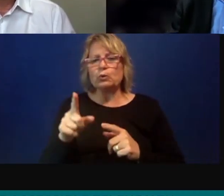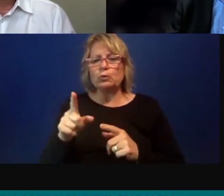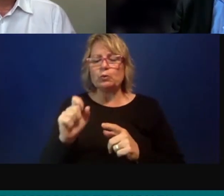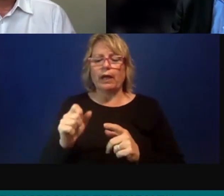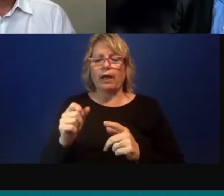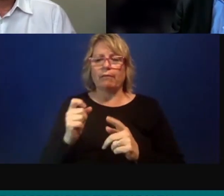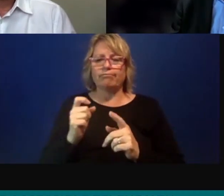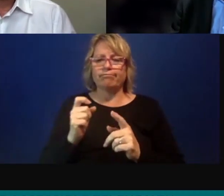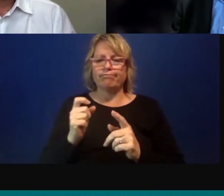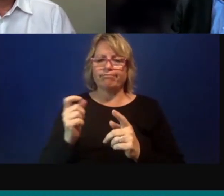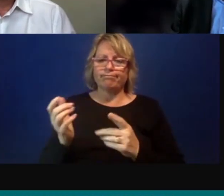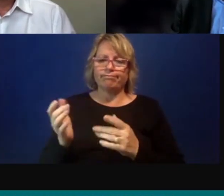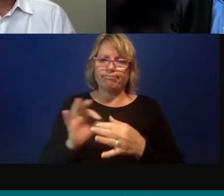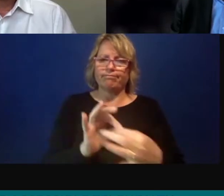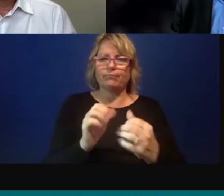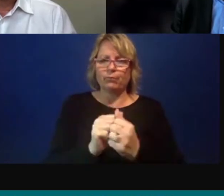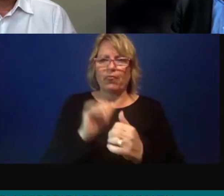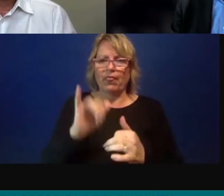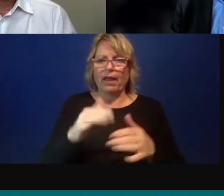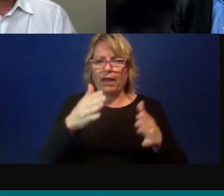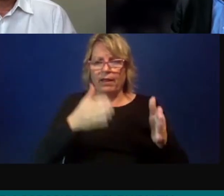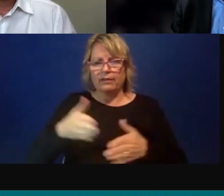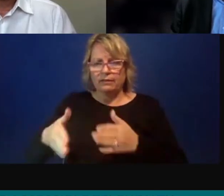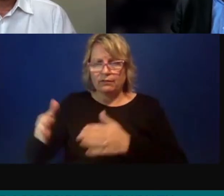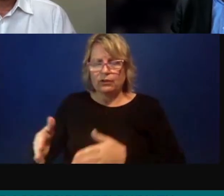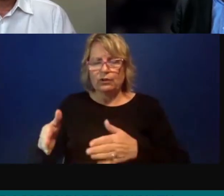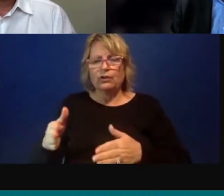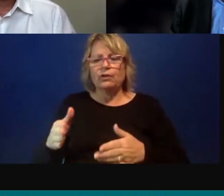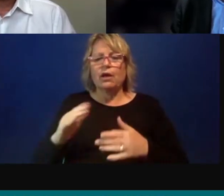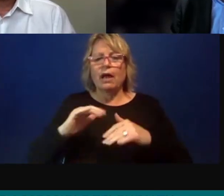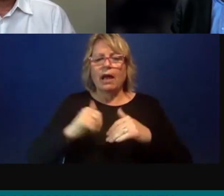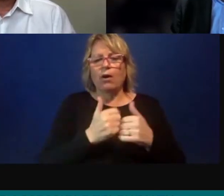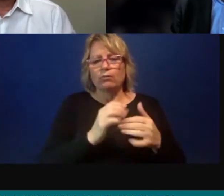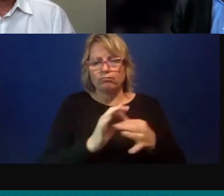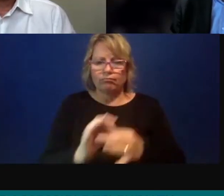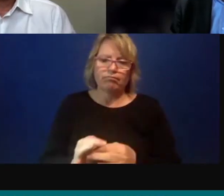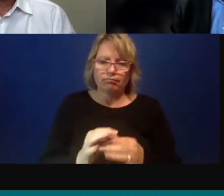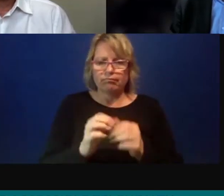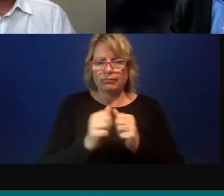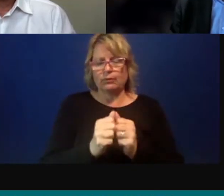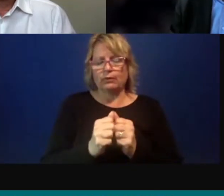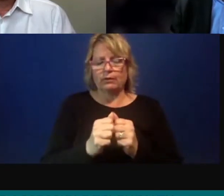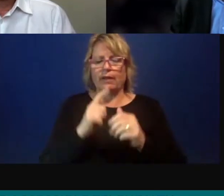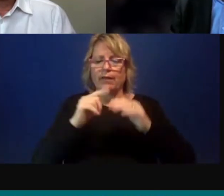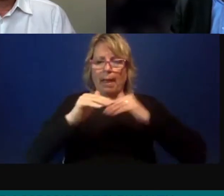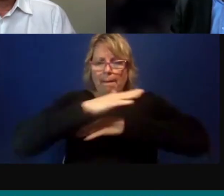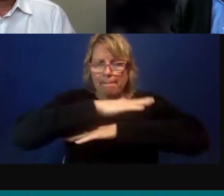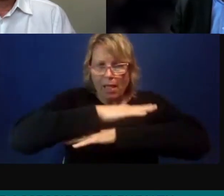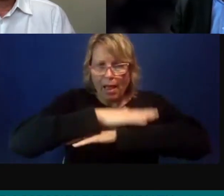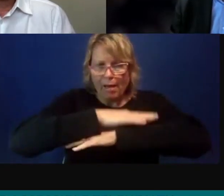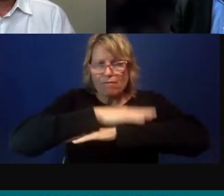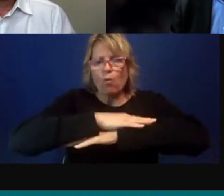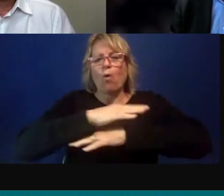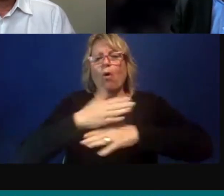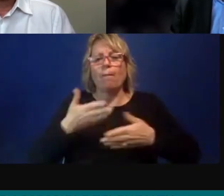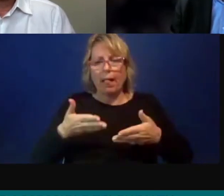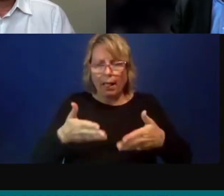And kind of, how you bolt together these big platform enablers with those endpoint